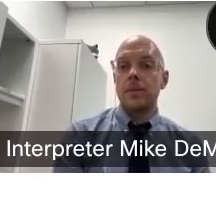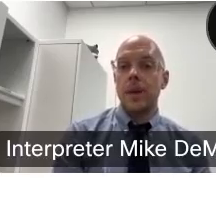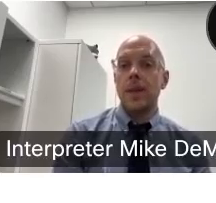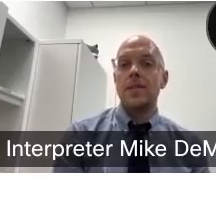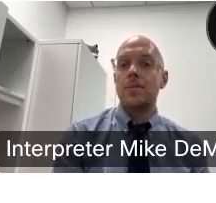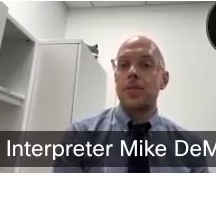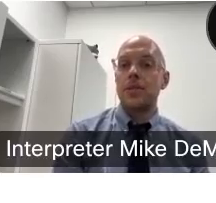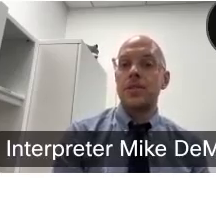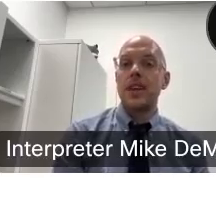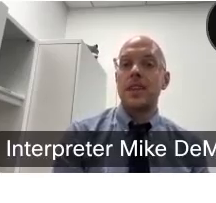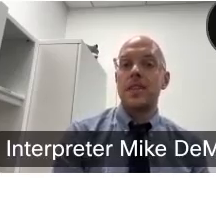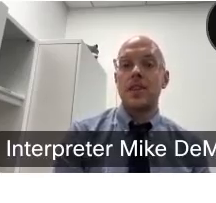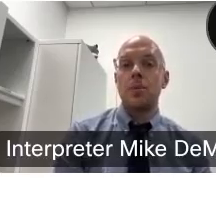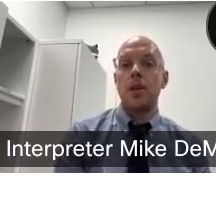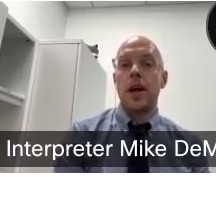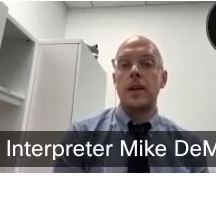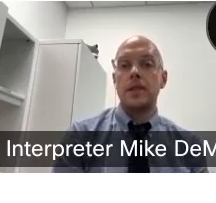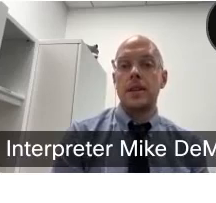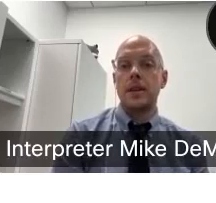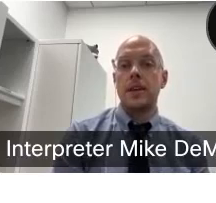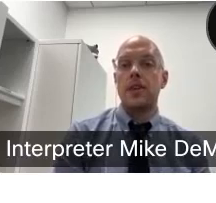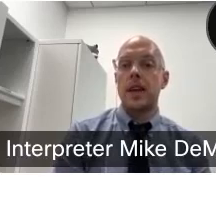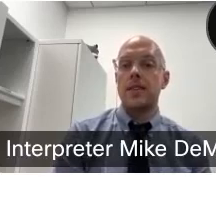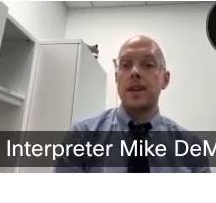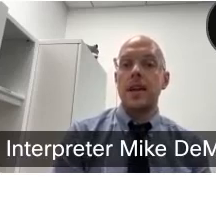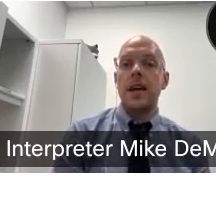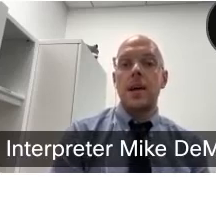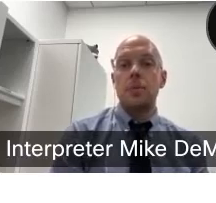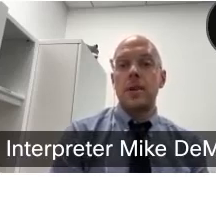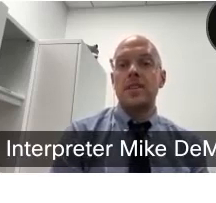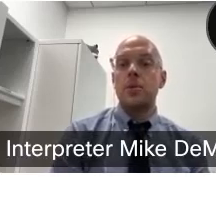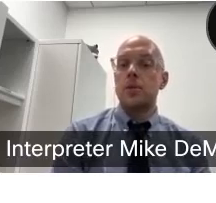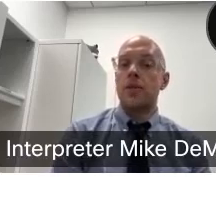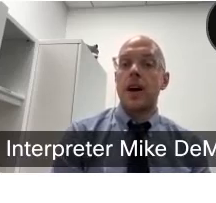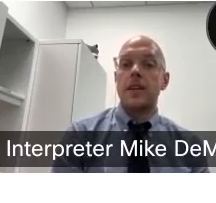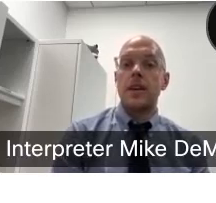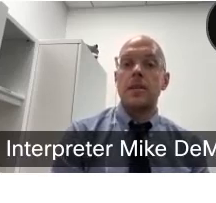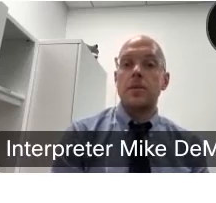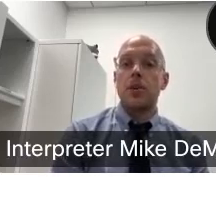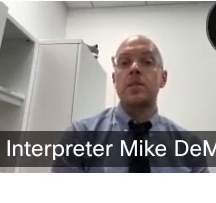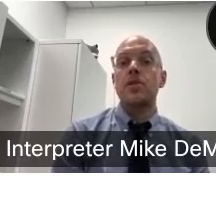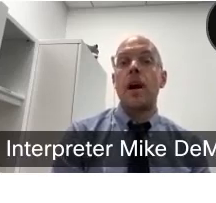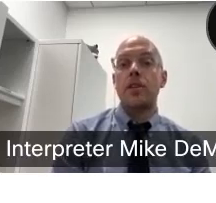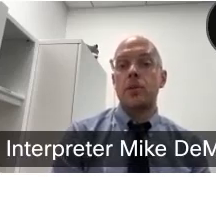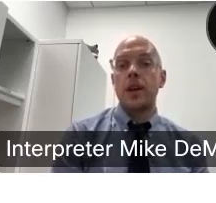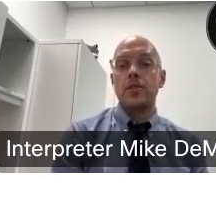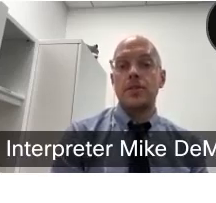And that's a special setting that's available on hearing aids that is able to provide, reasonable volume range.